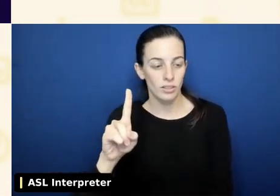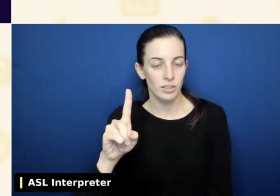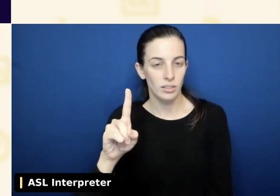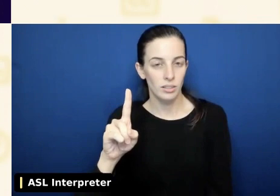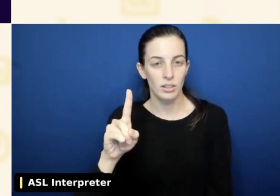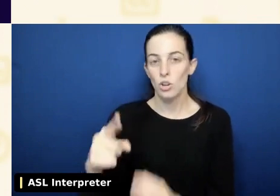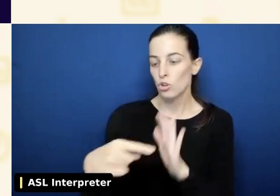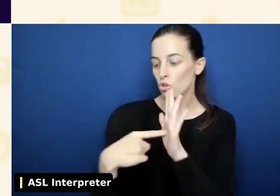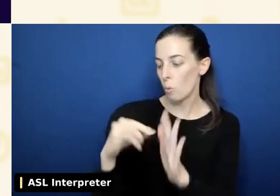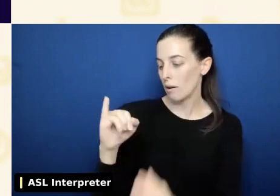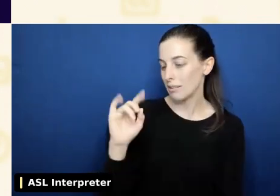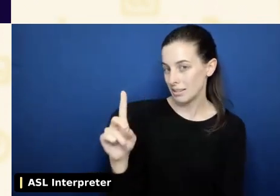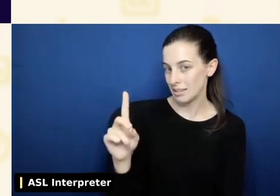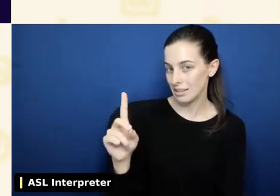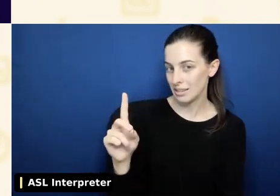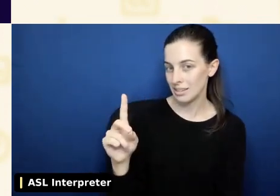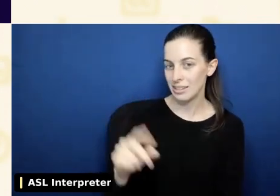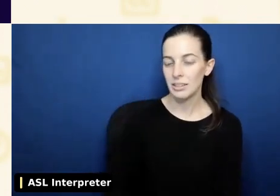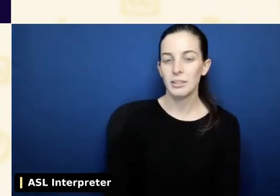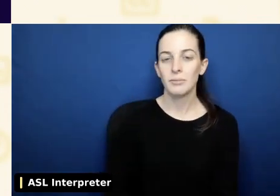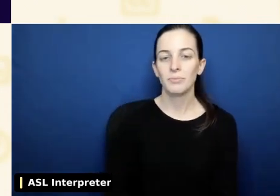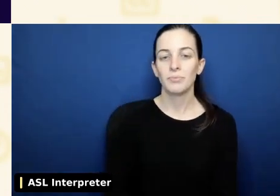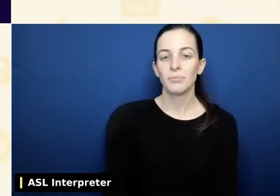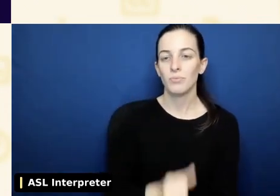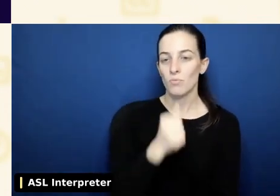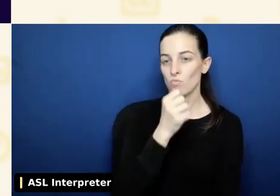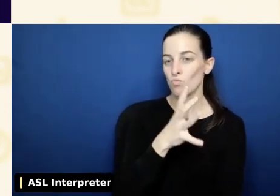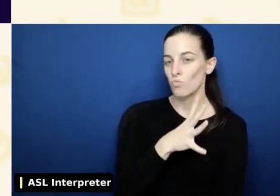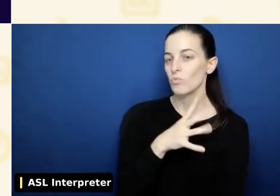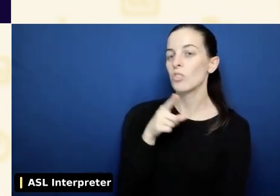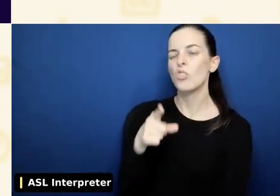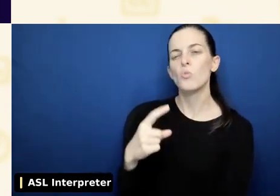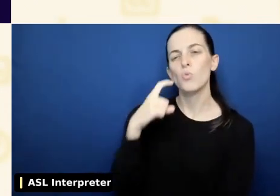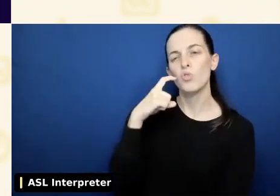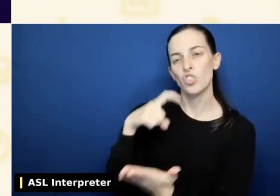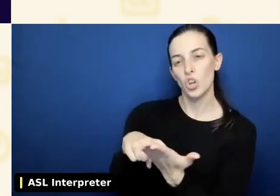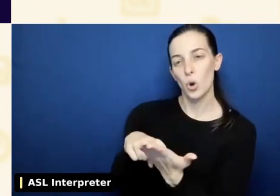You'll notice as Raghavendra goes through this with the screen reader, that you're hearing headings